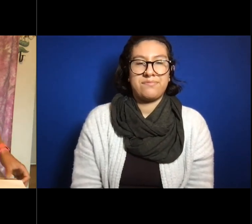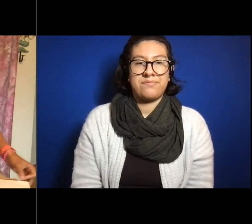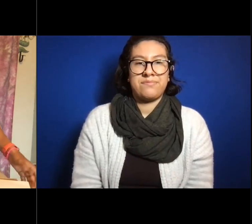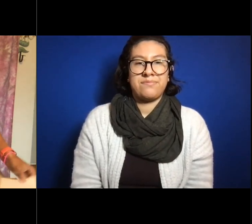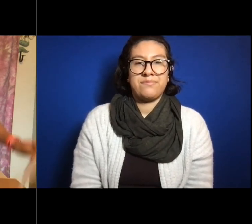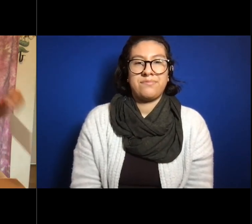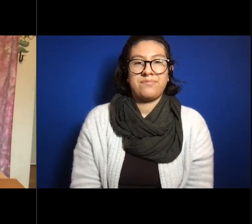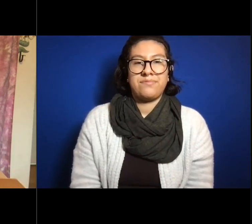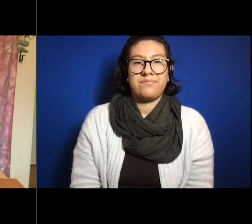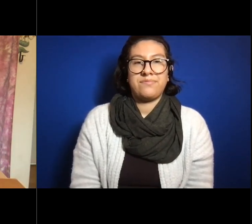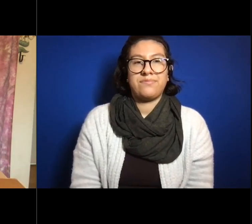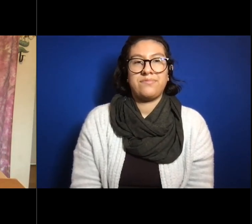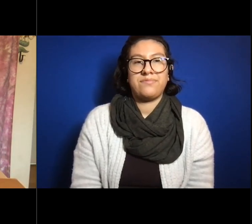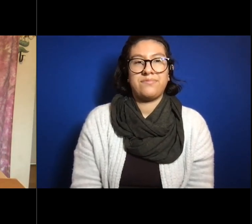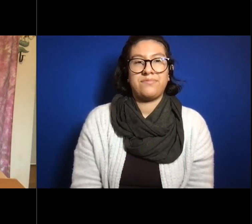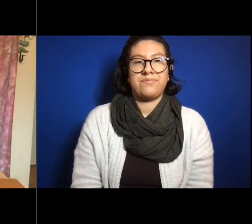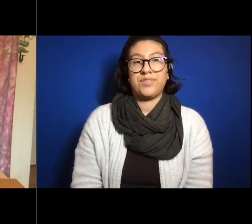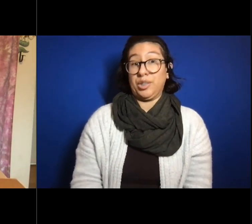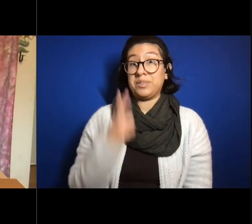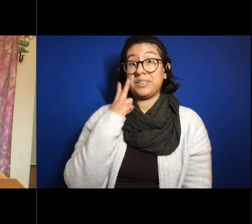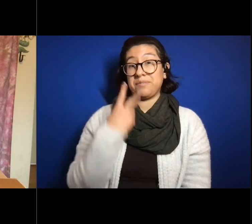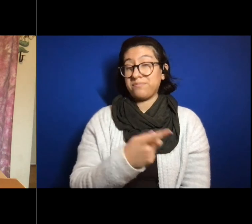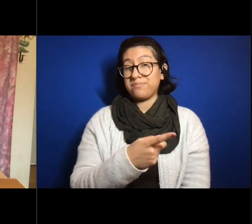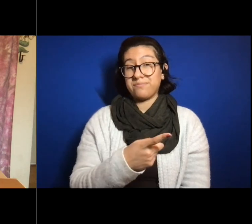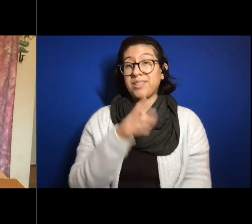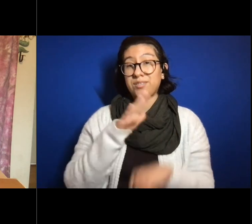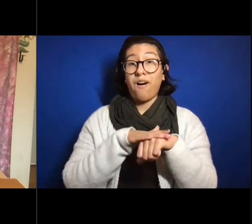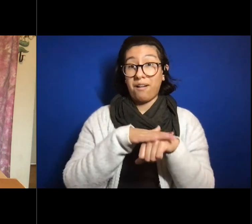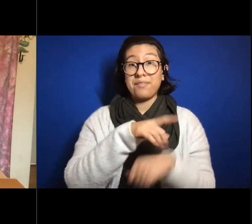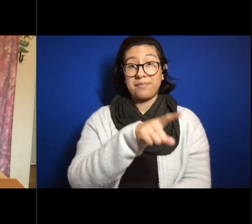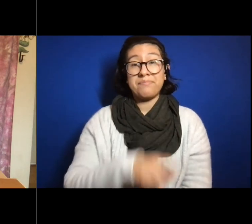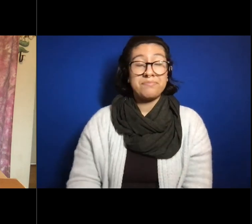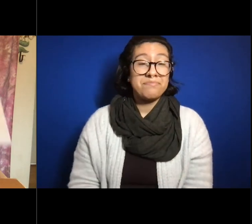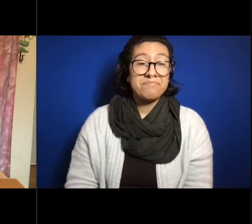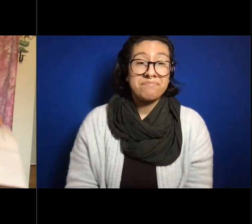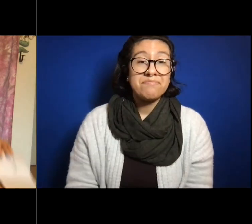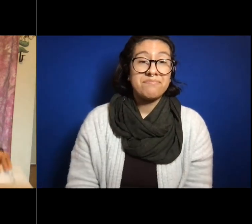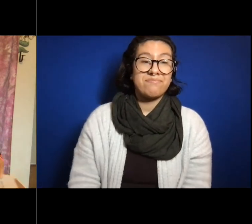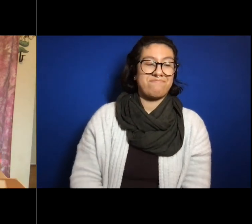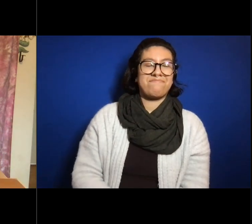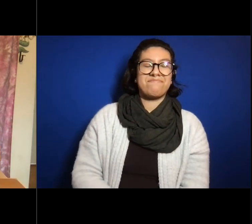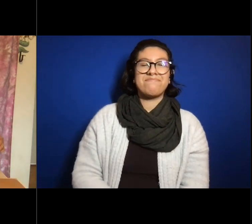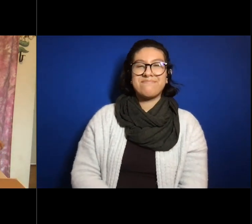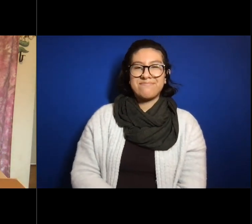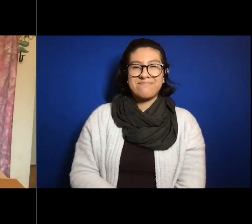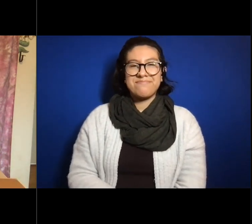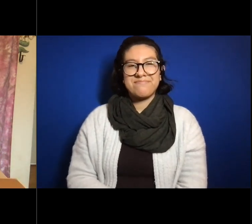And I'll just use this so you can see that the fan is definitely blowing still but my house,